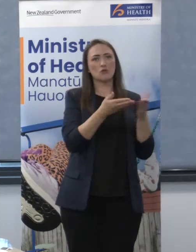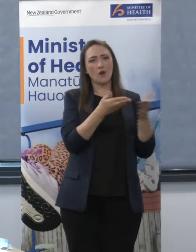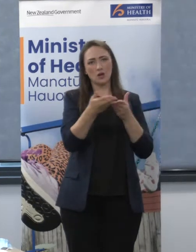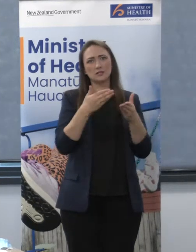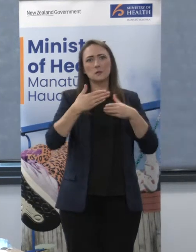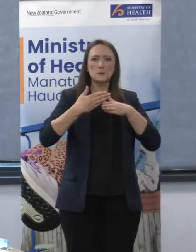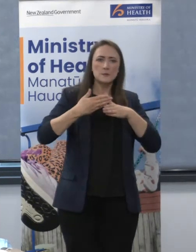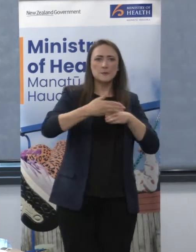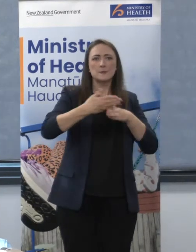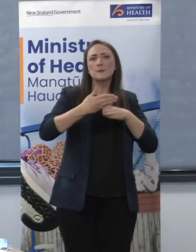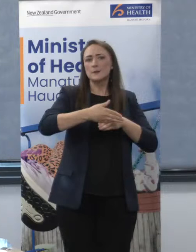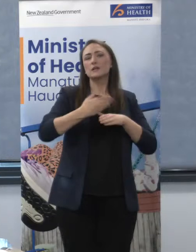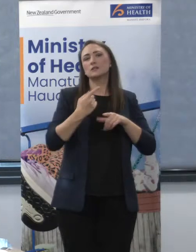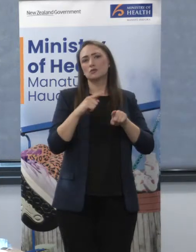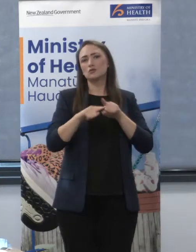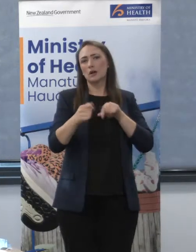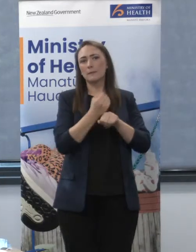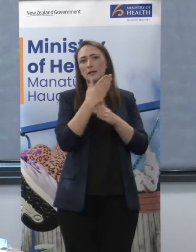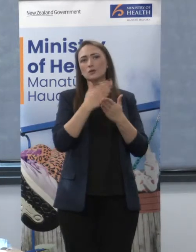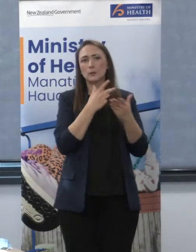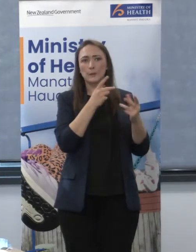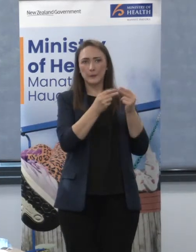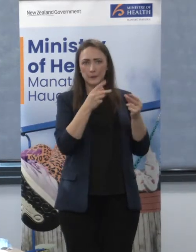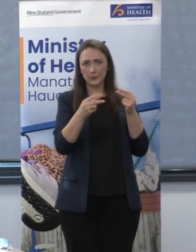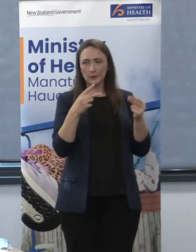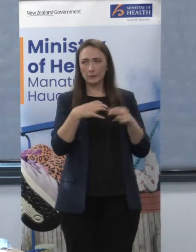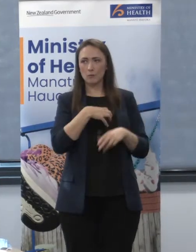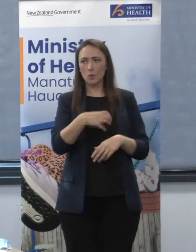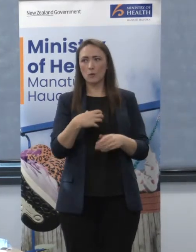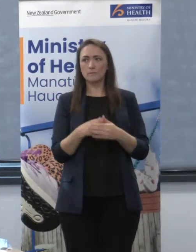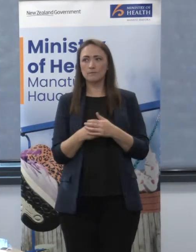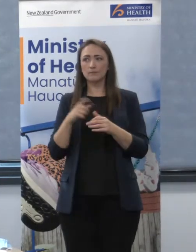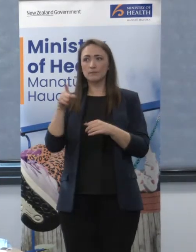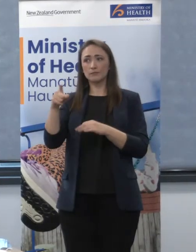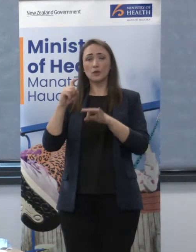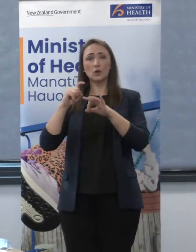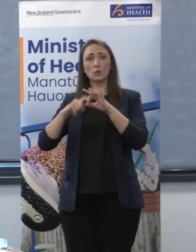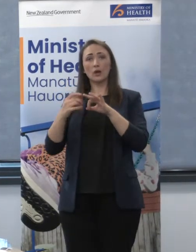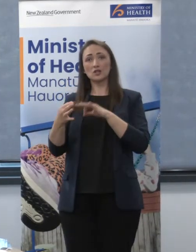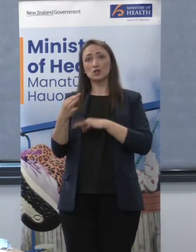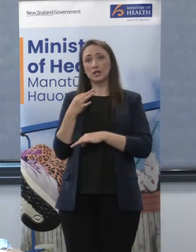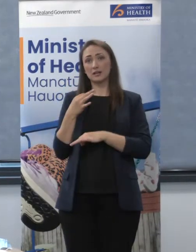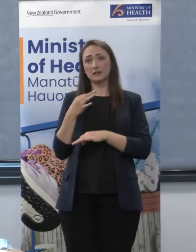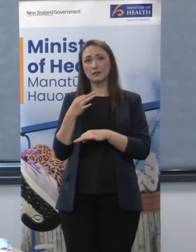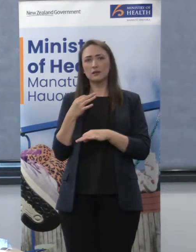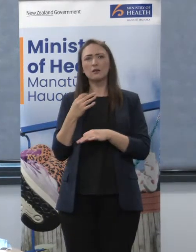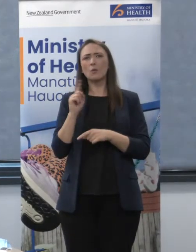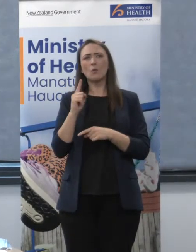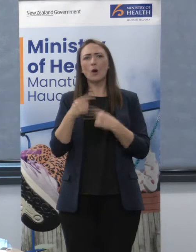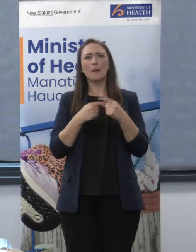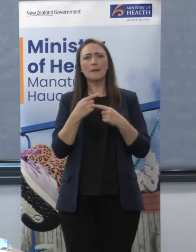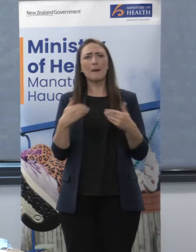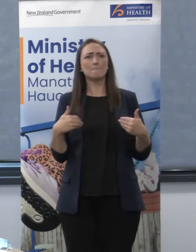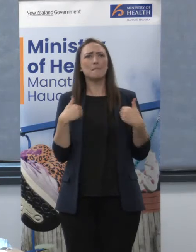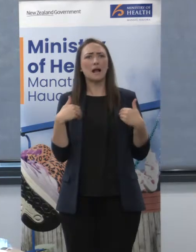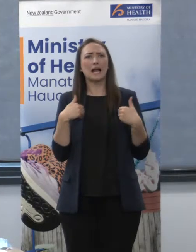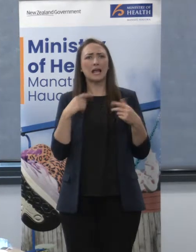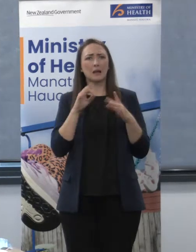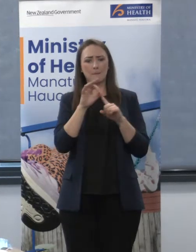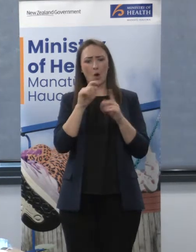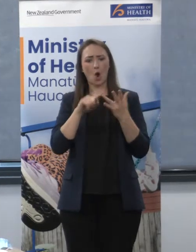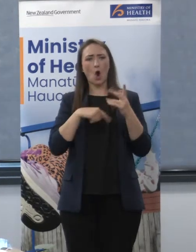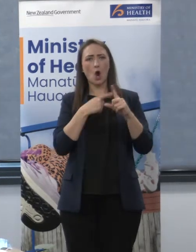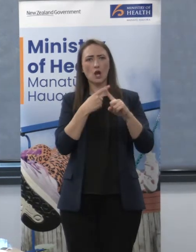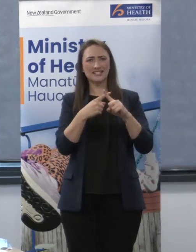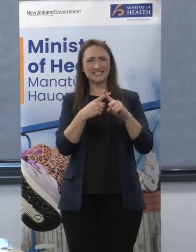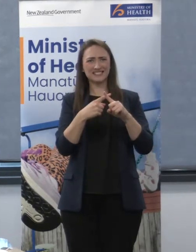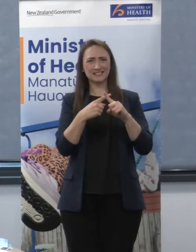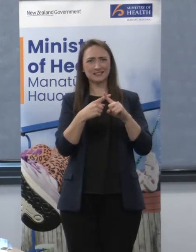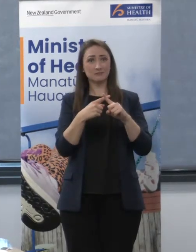exceptionally hard to close